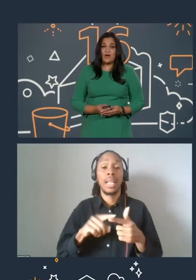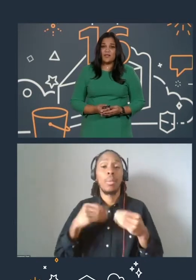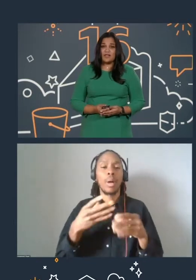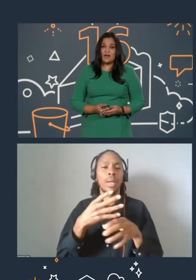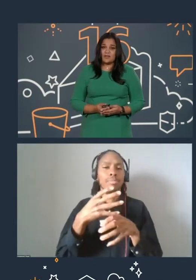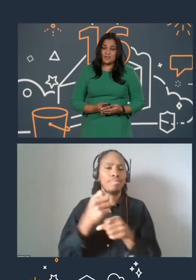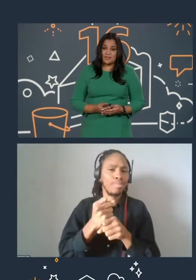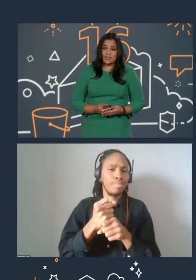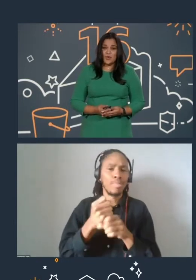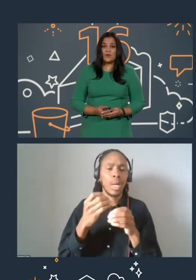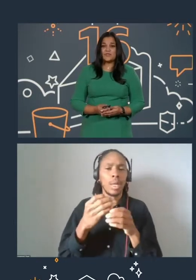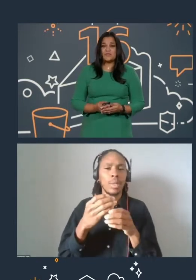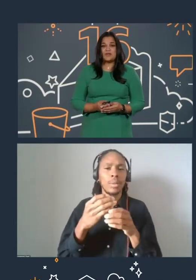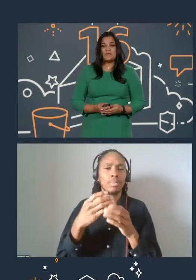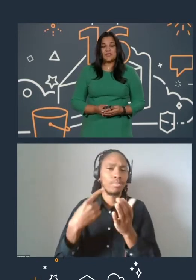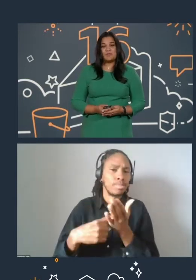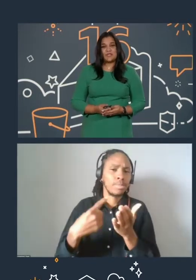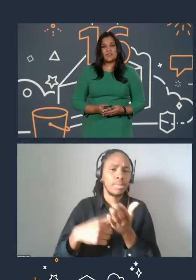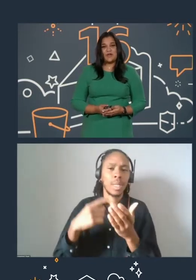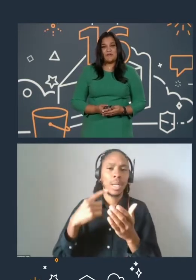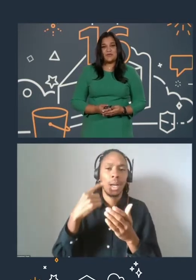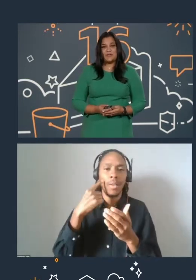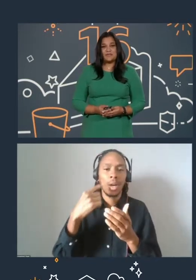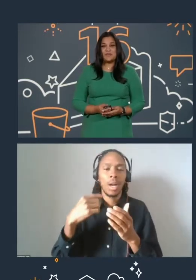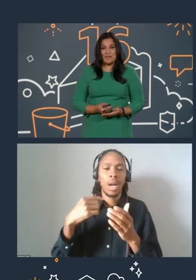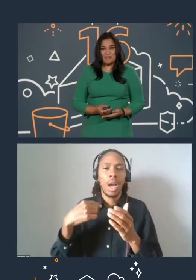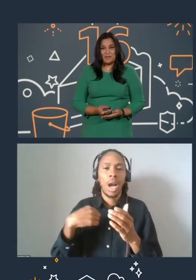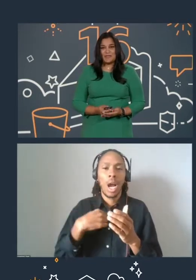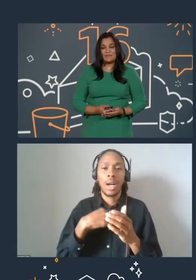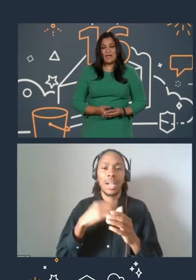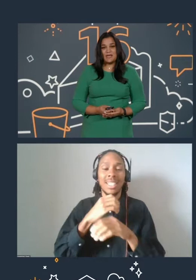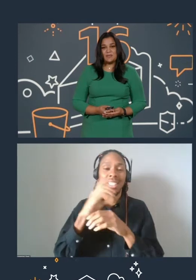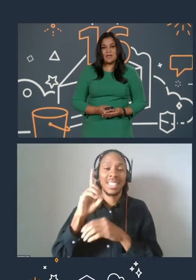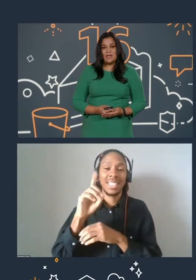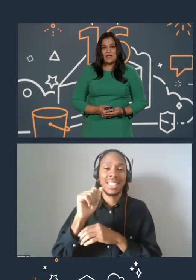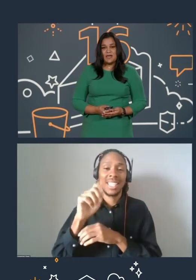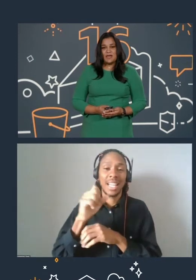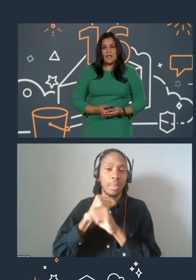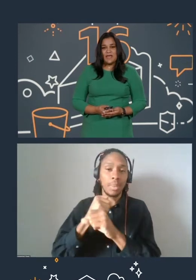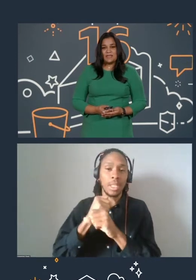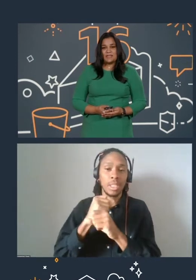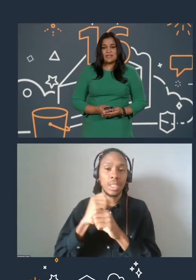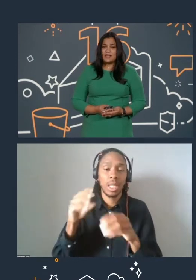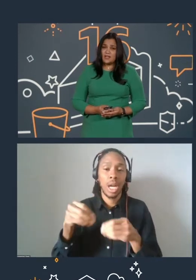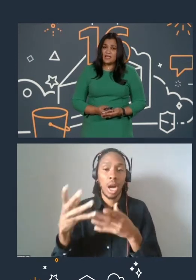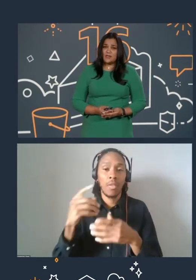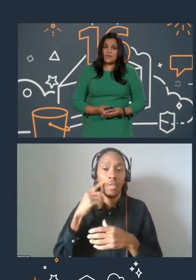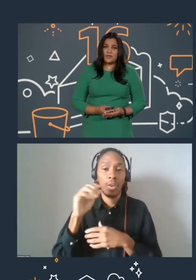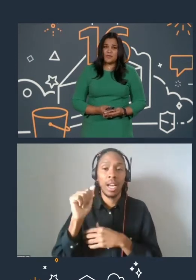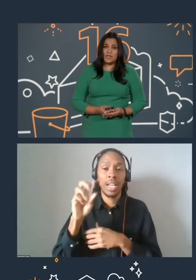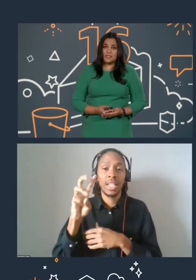on our core suite of data protection offerings with AWS Backup. And then I'll hand it over to Priyesh